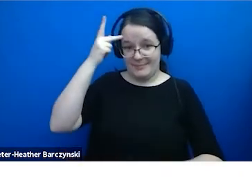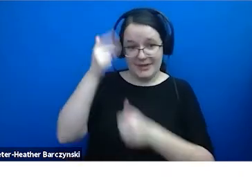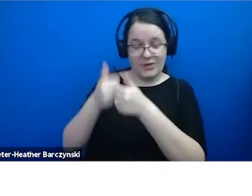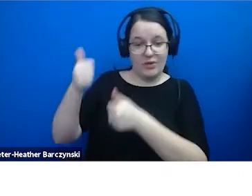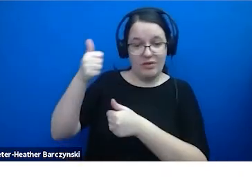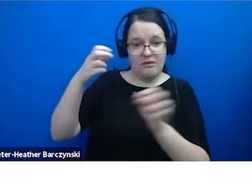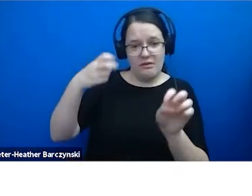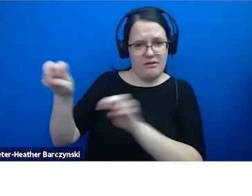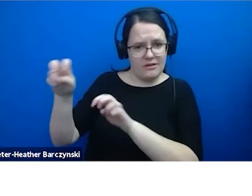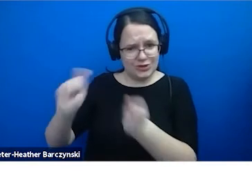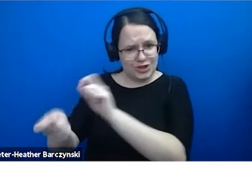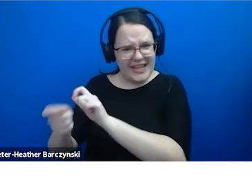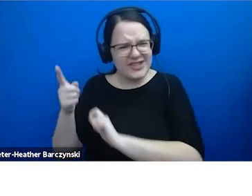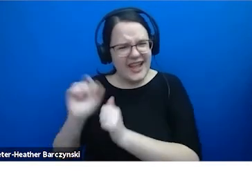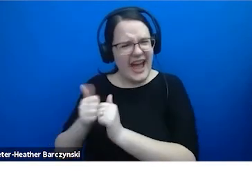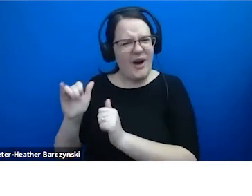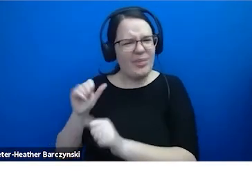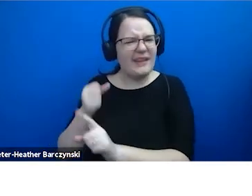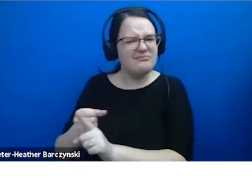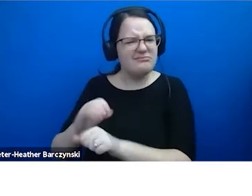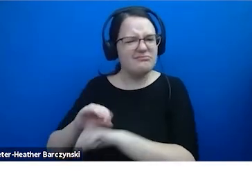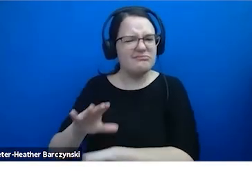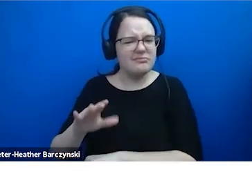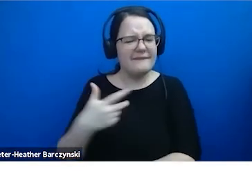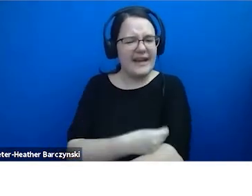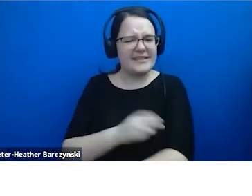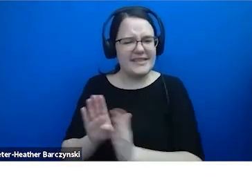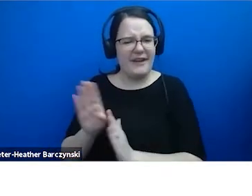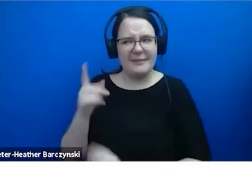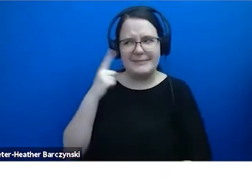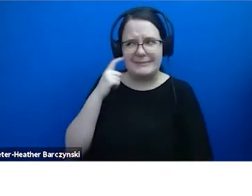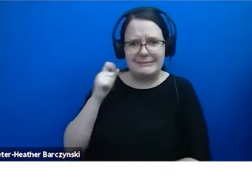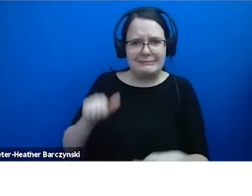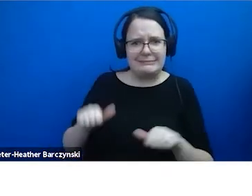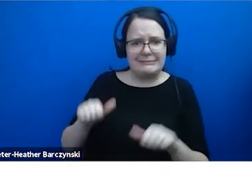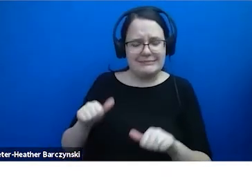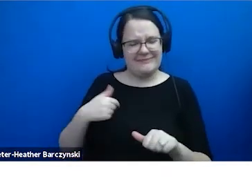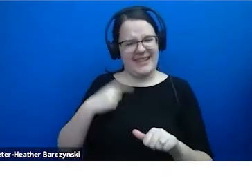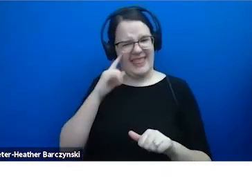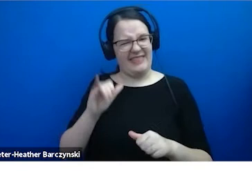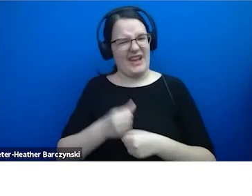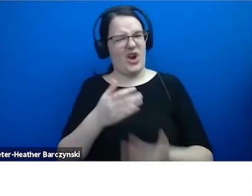affected the development of these vaccines and i think that led to to some hesitancy around